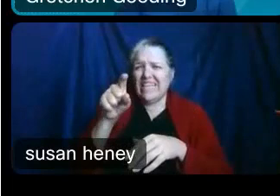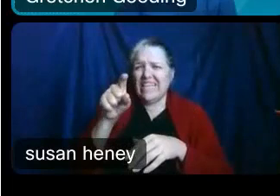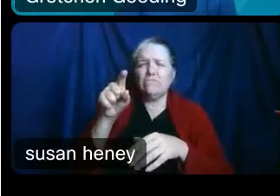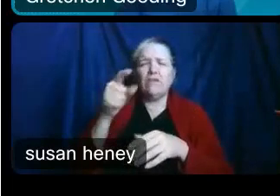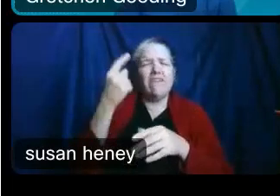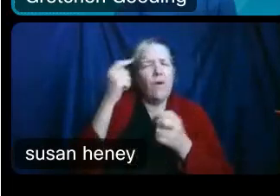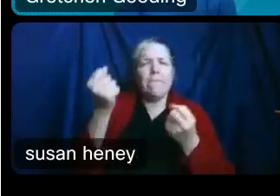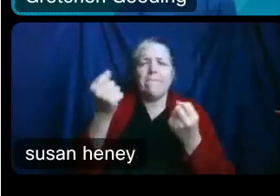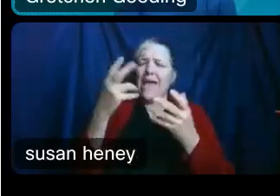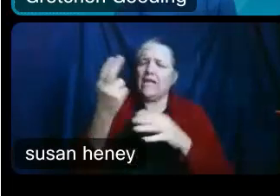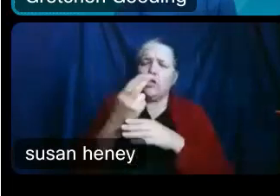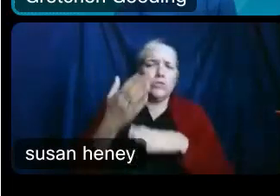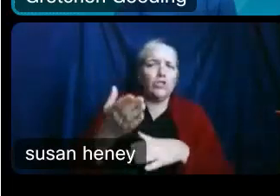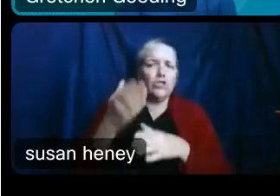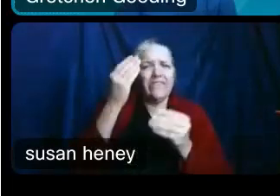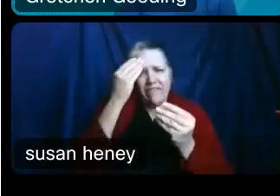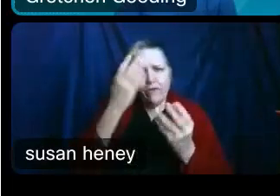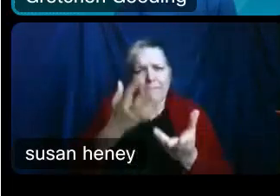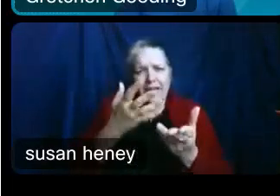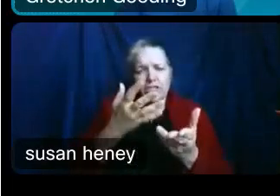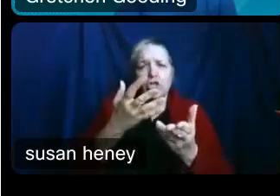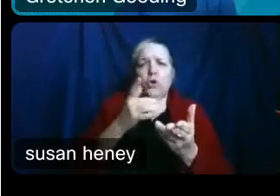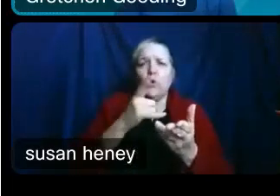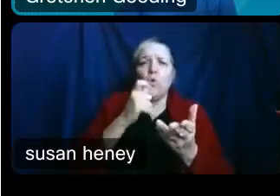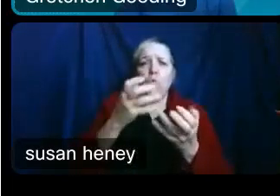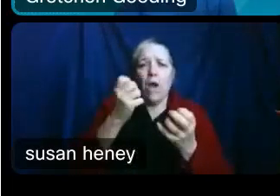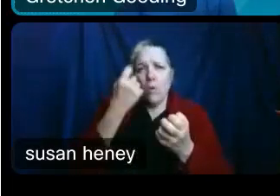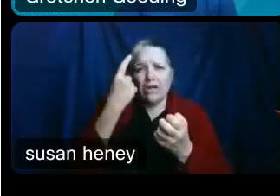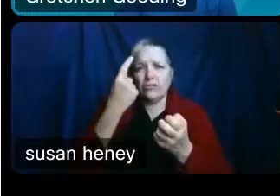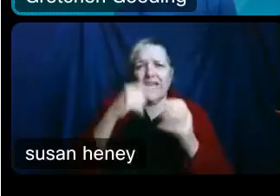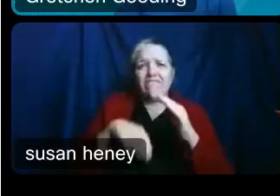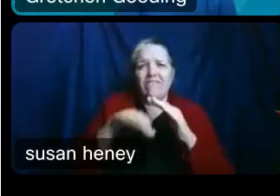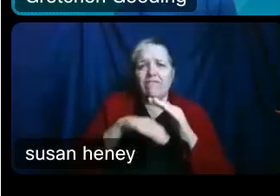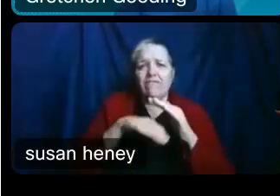and those who need to understand and access the fundamentals of the ACS in order to use